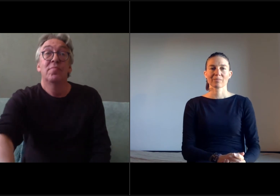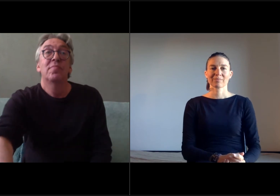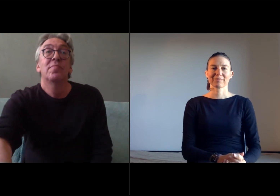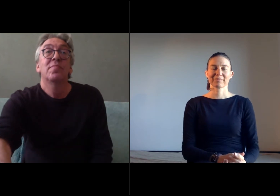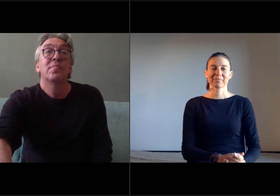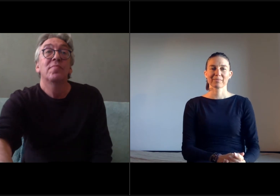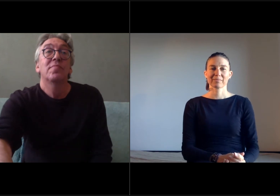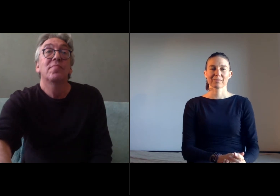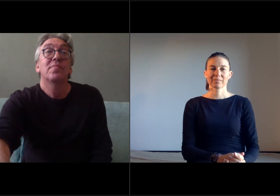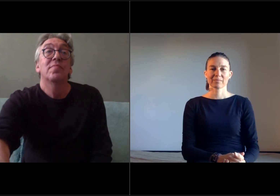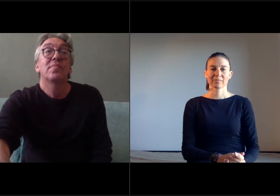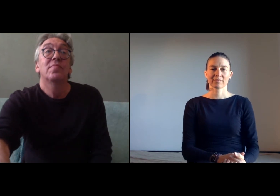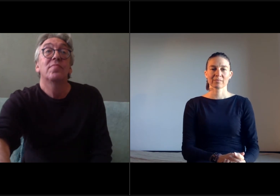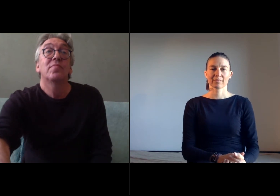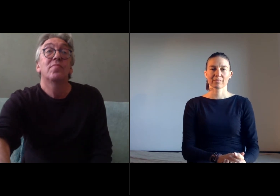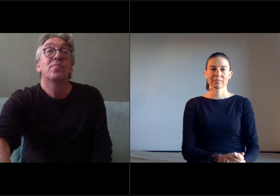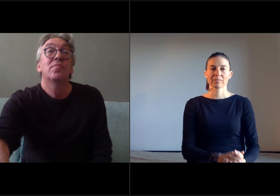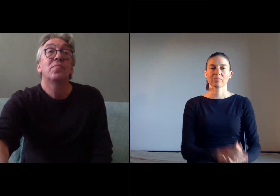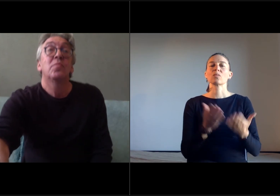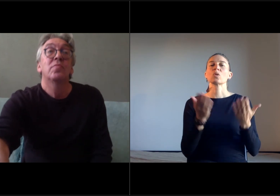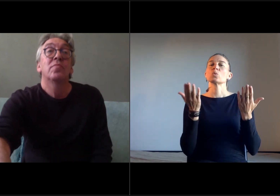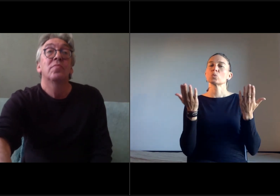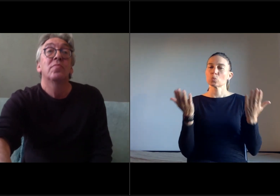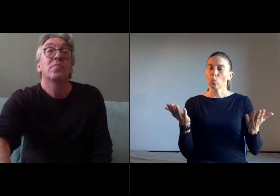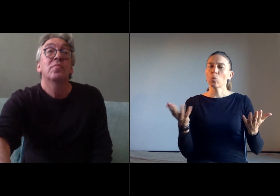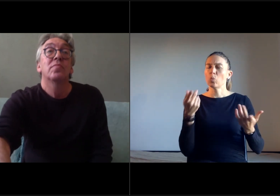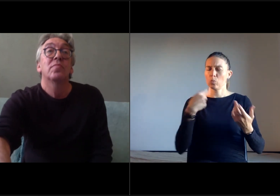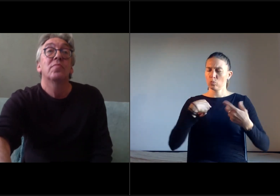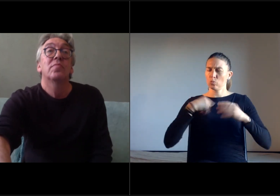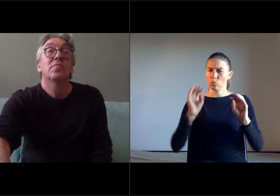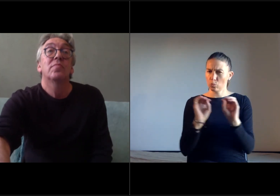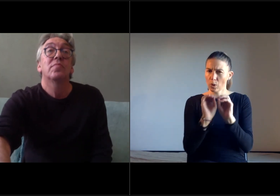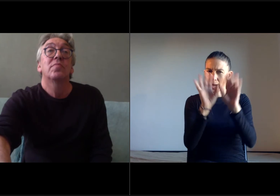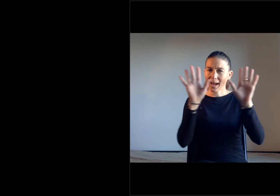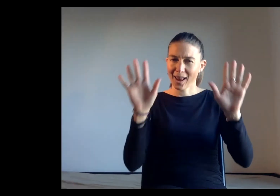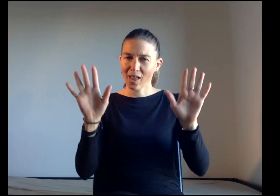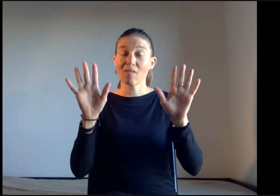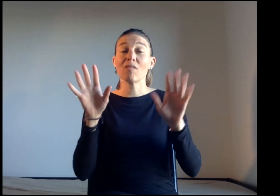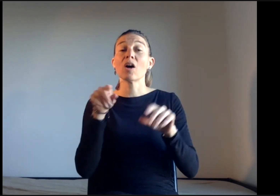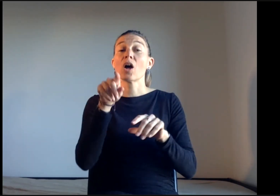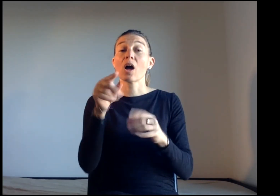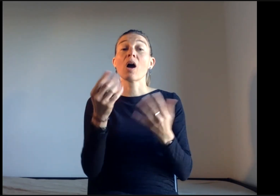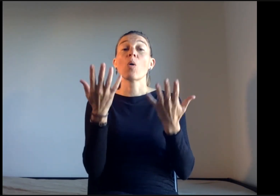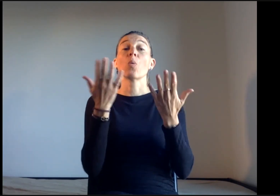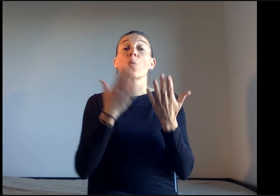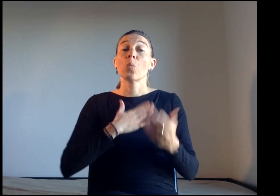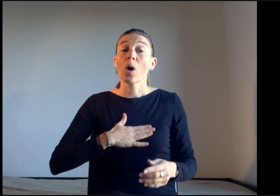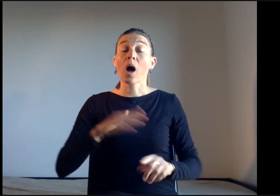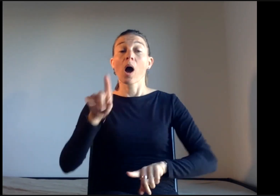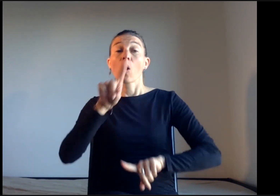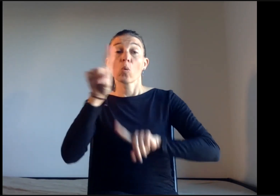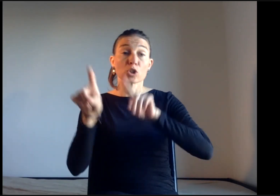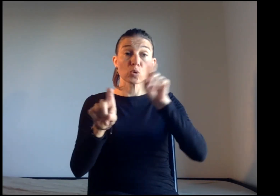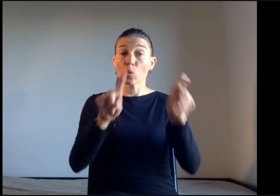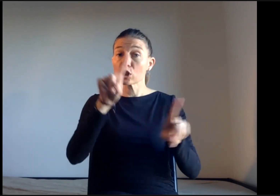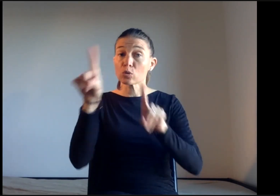So just to clarify, you can already start asking questions, which we'll take through the question box.